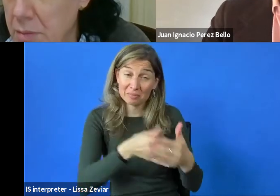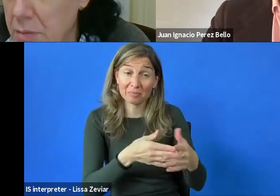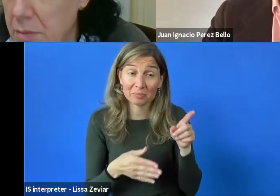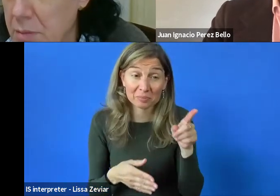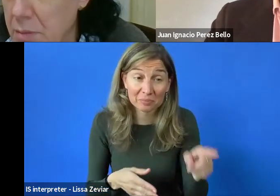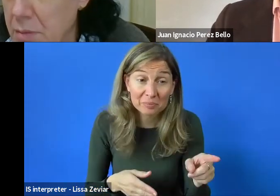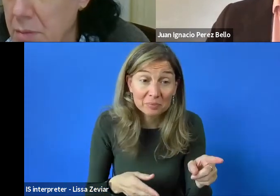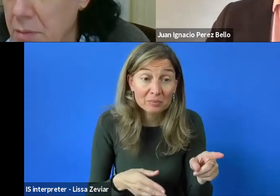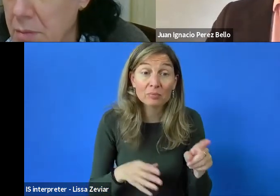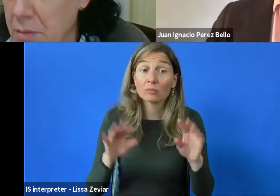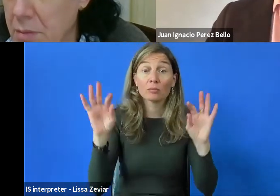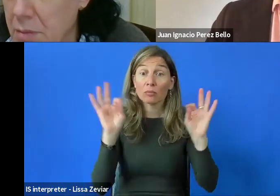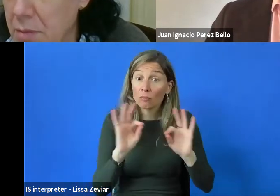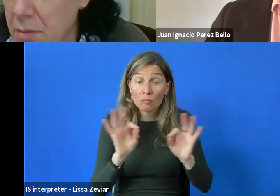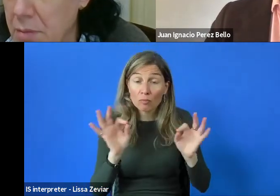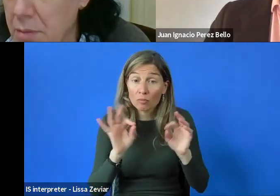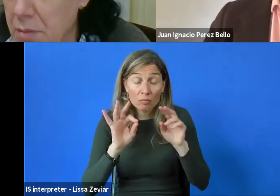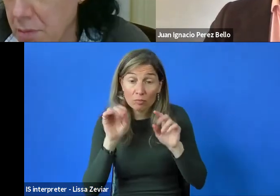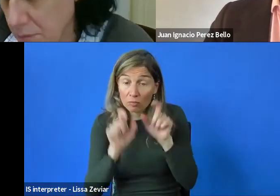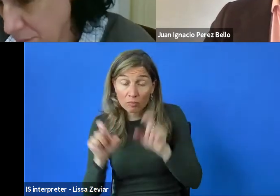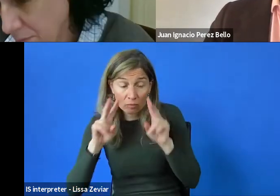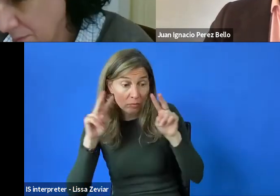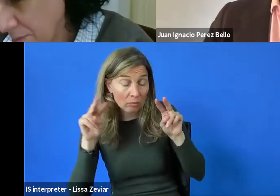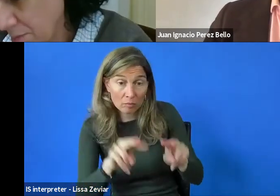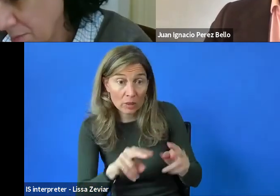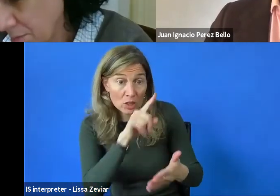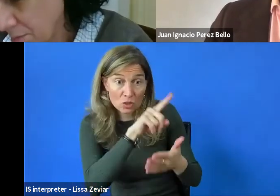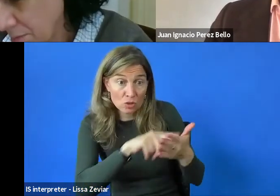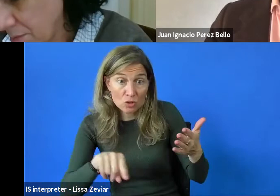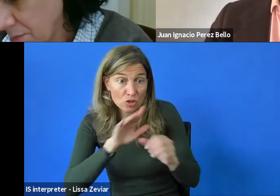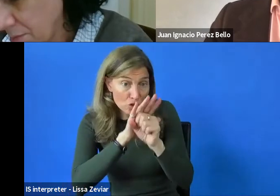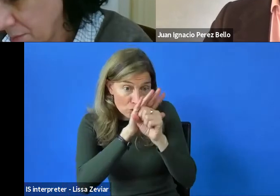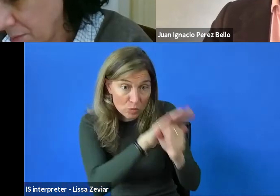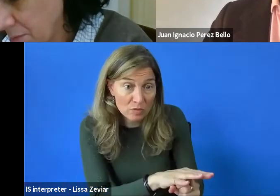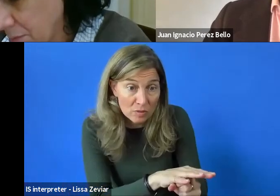discrimination, invisibilization of the impacts suffered as a woman